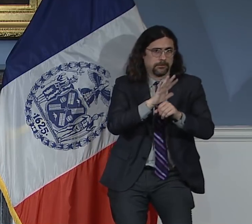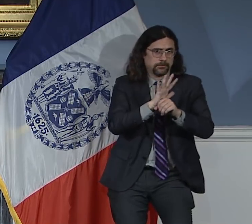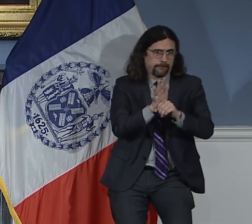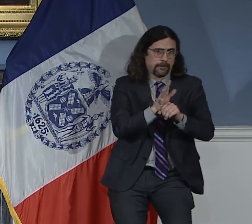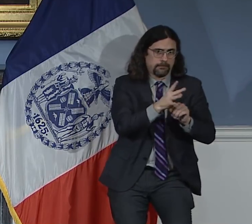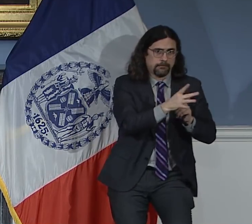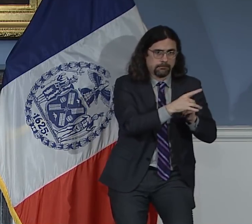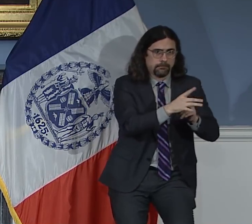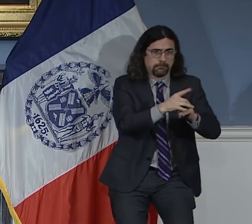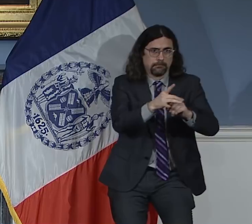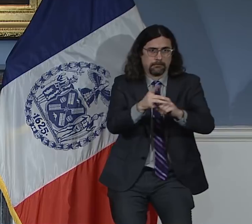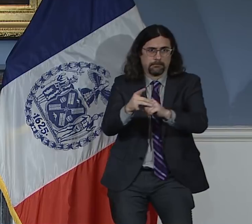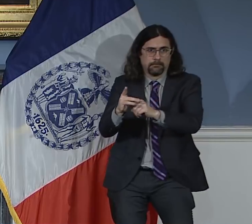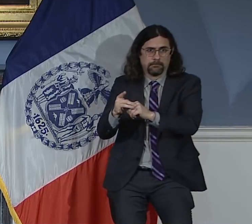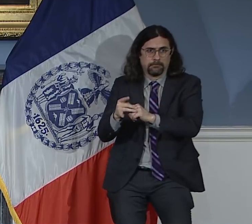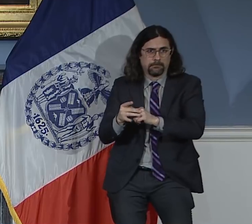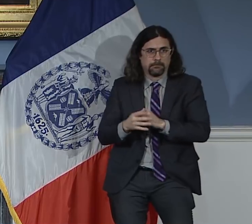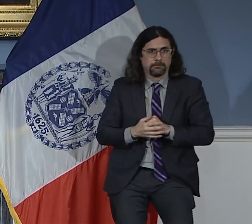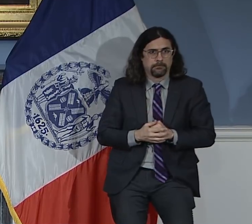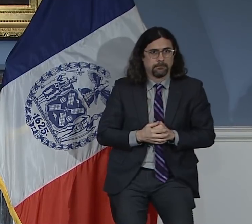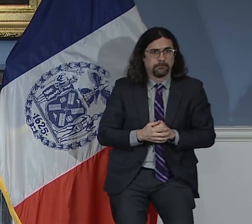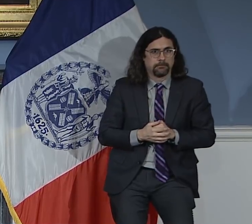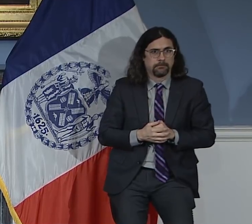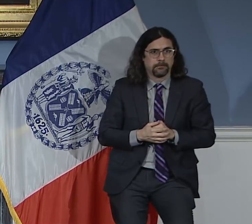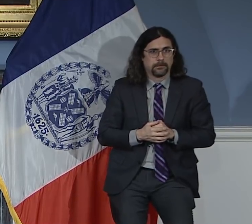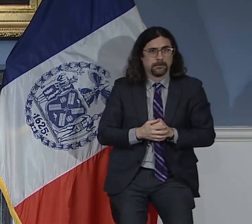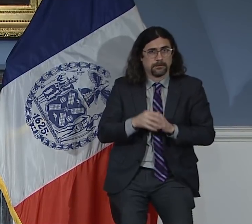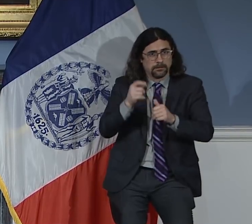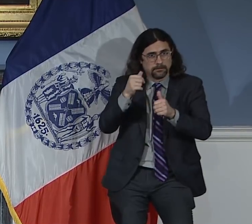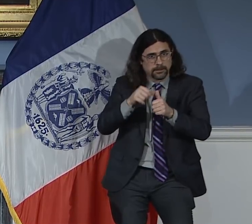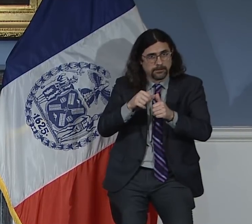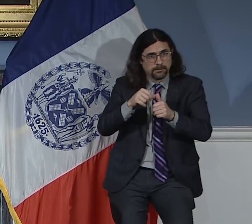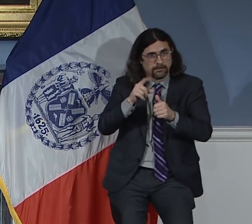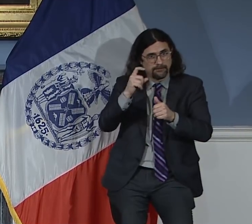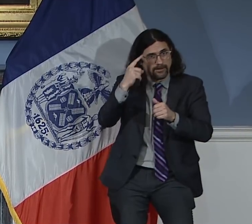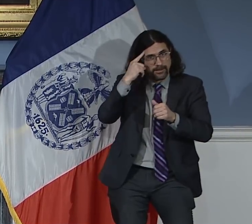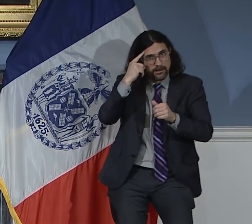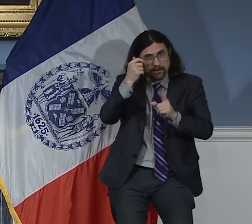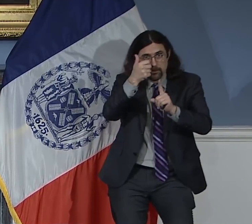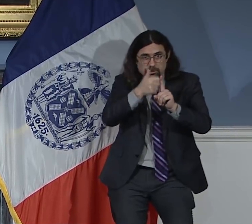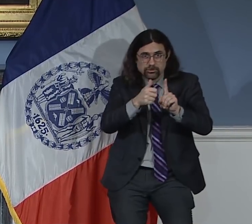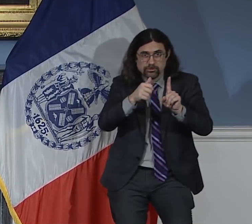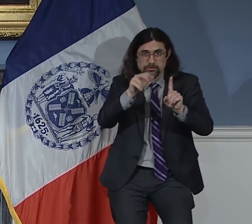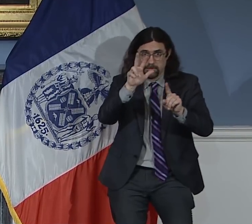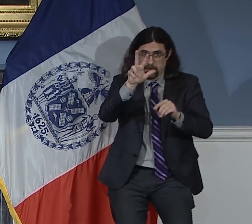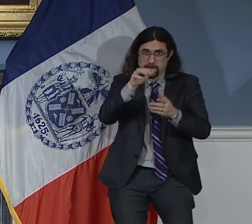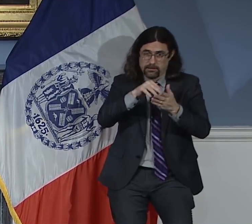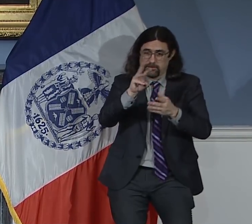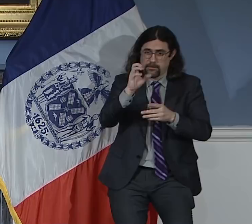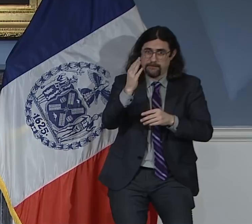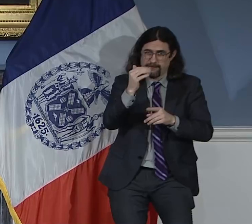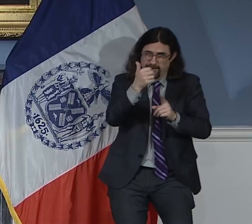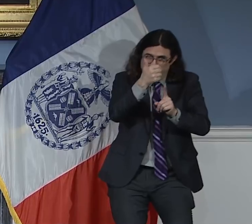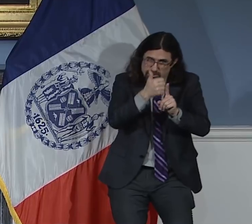NEWYO R CKIY.T AGAIN, EACH OF THOSE A HUMAN BEING AND A FAMILY REPRESENTED. THAT NUMBER IS UNDOUBTEDLY GONE